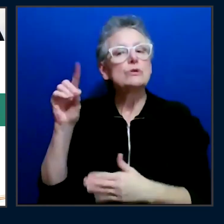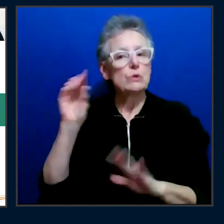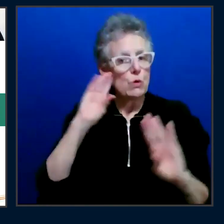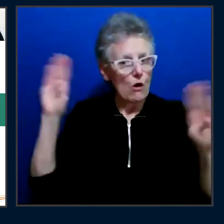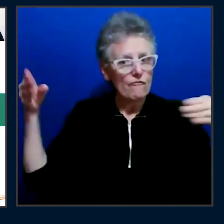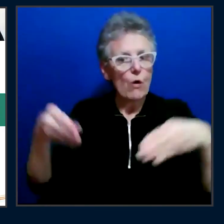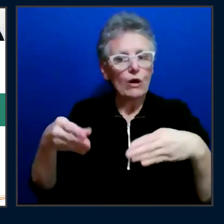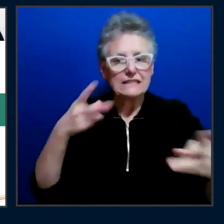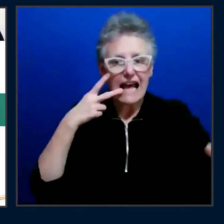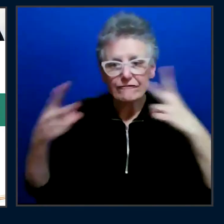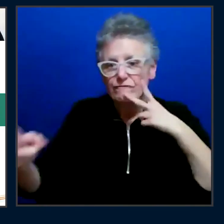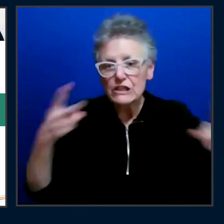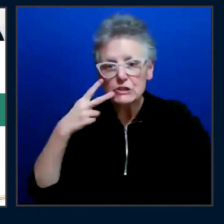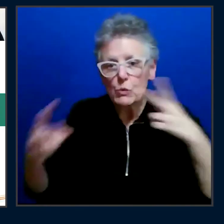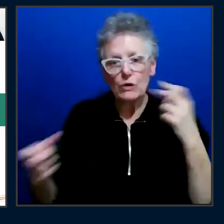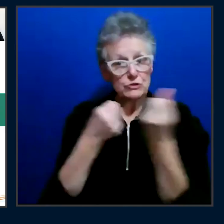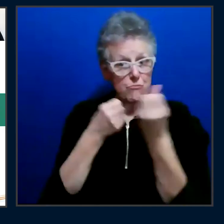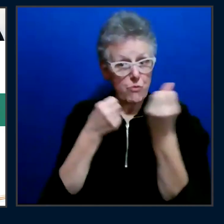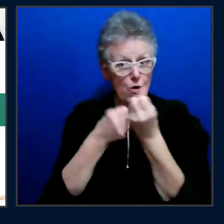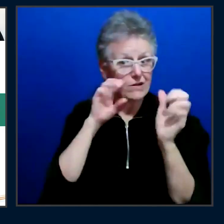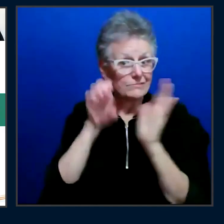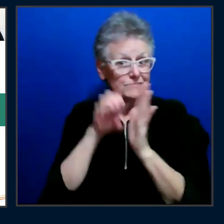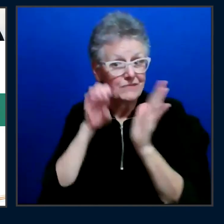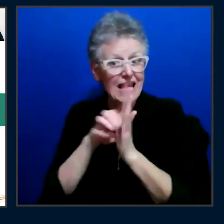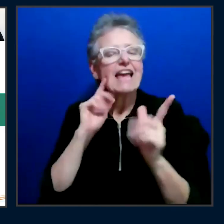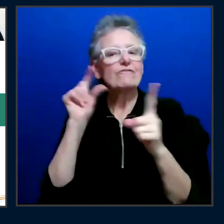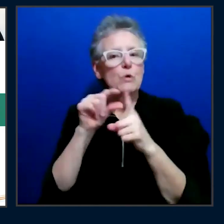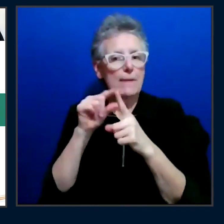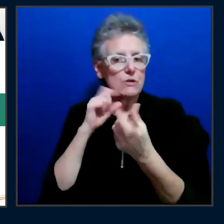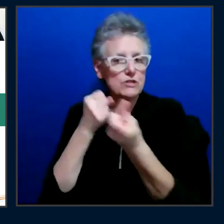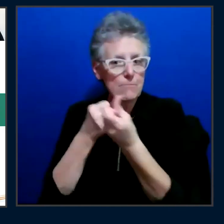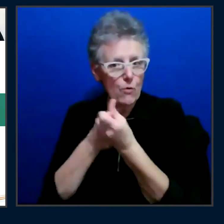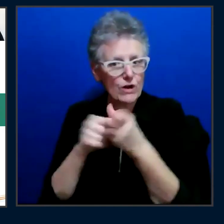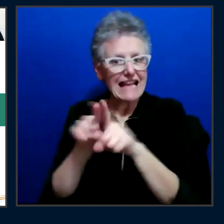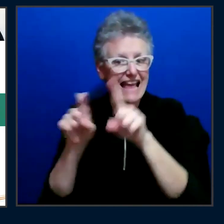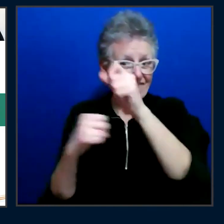do focus on visual supports and vocabulary supports